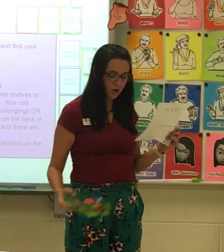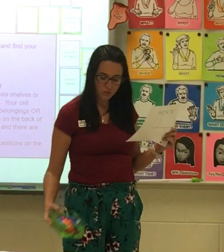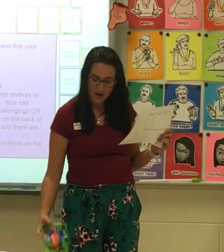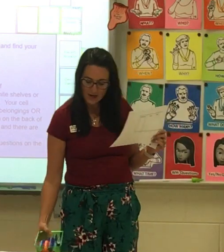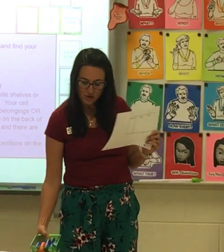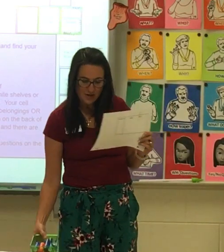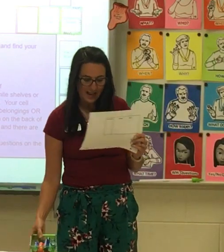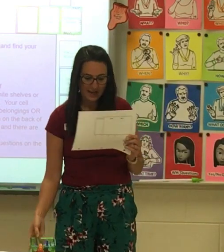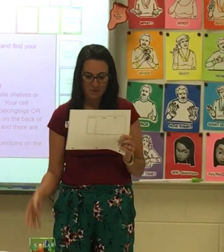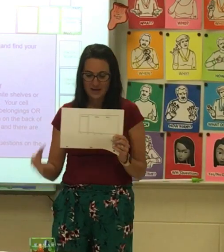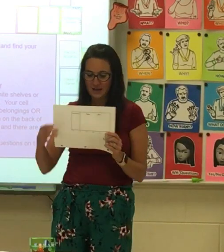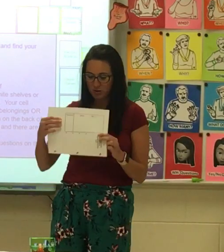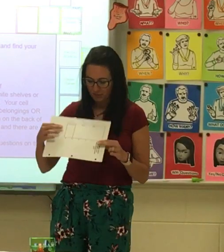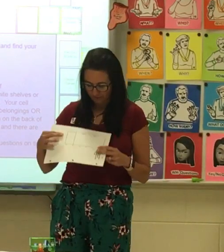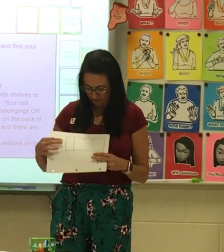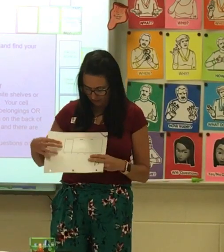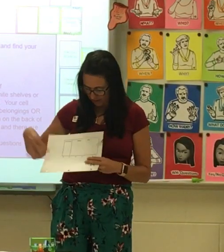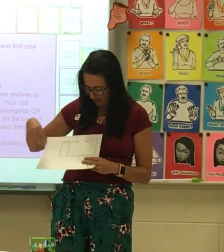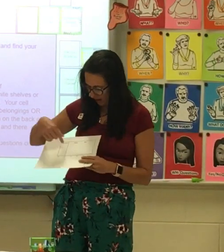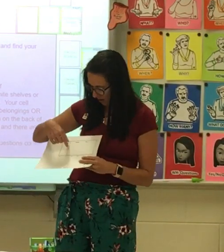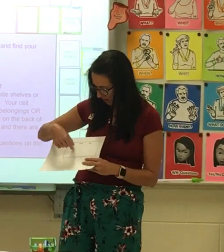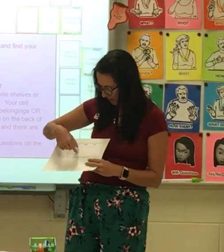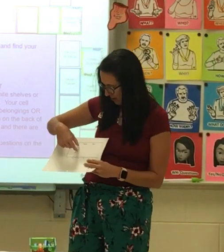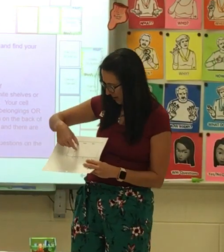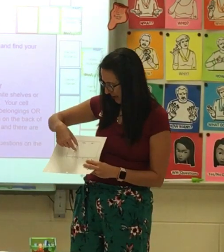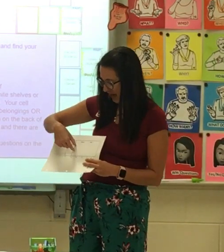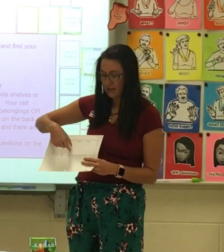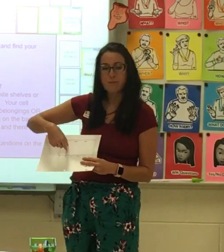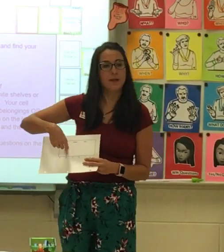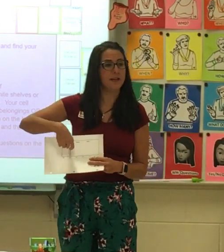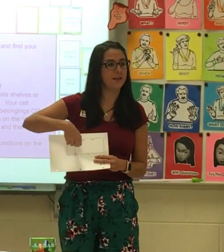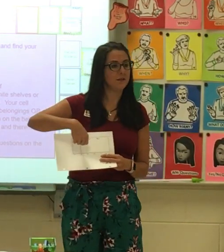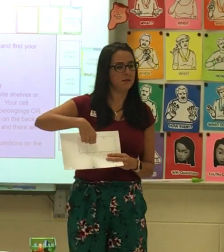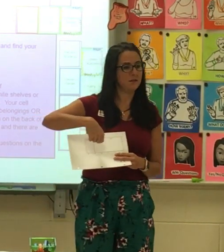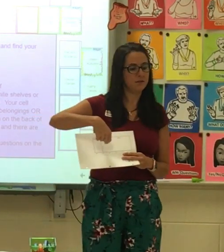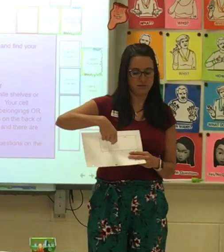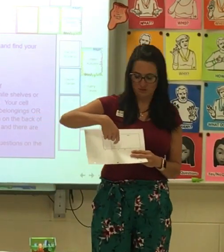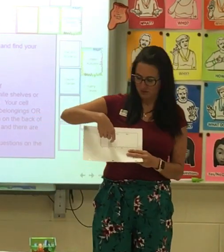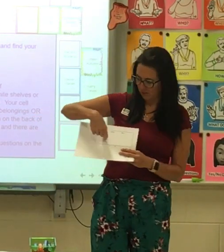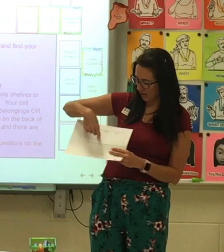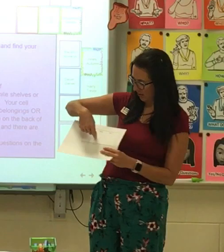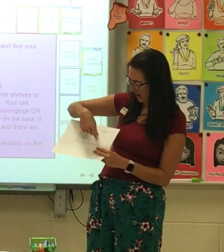going to write your name the name you prefer to be called kind of big across